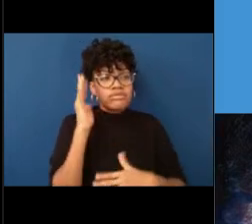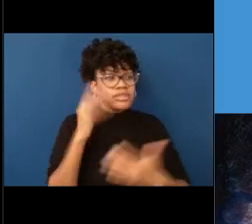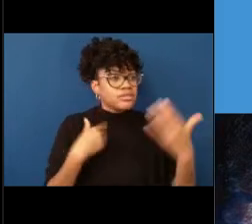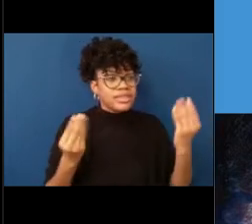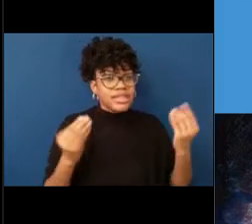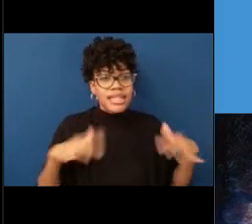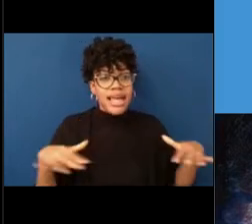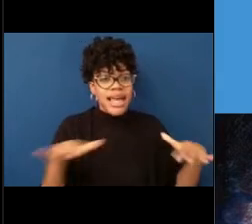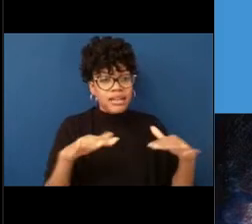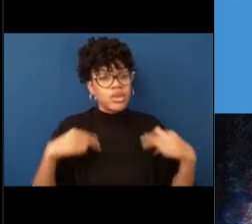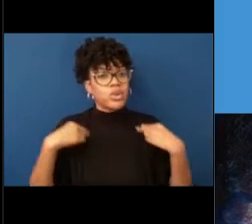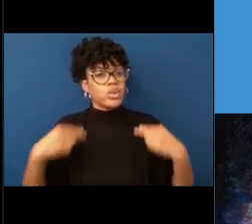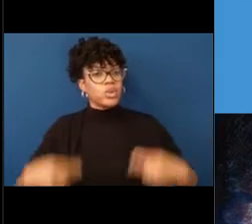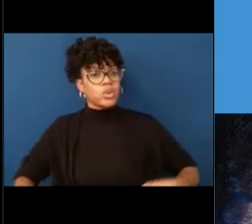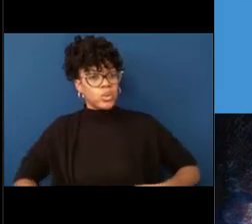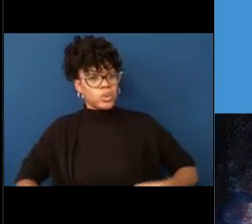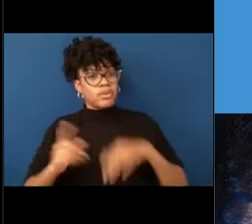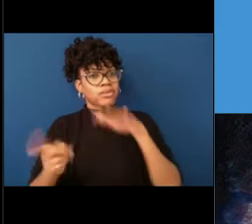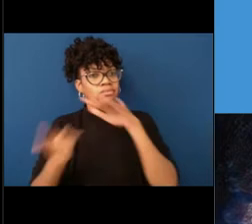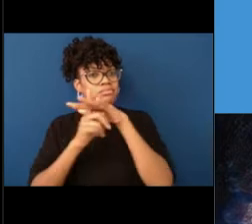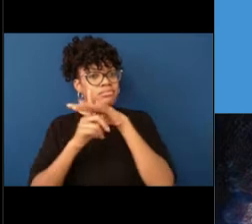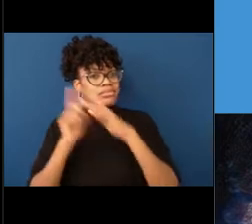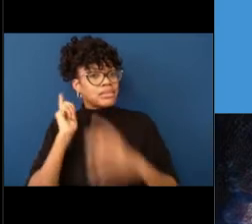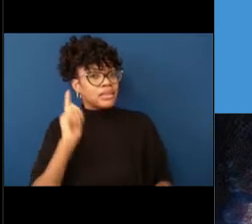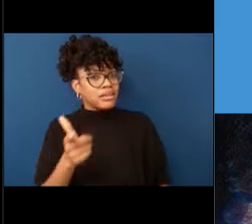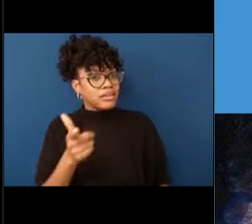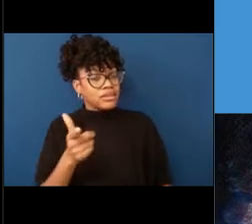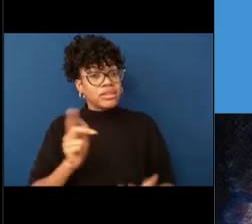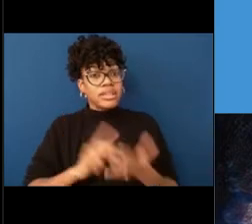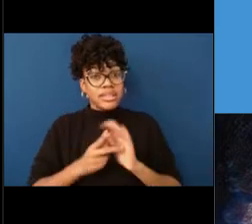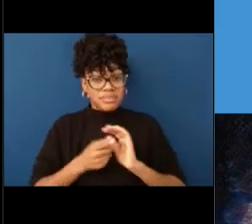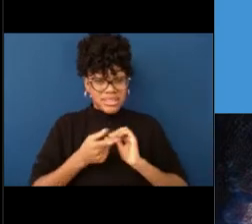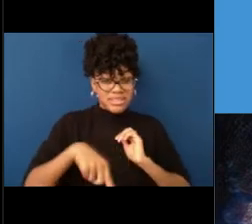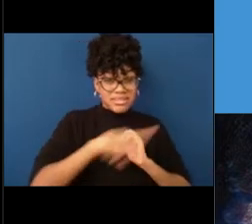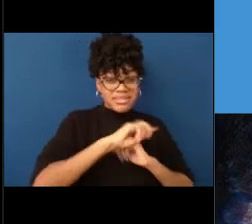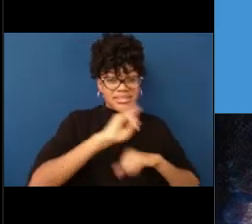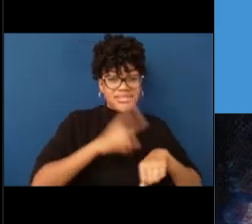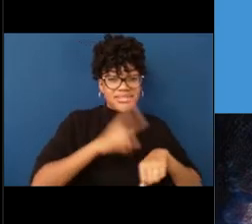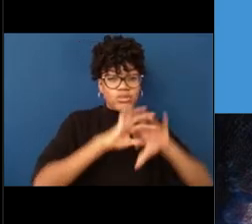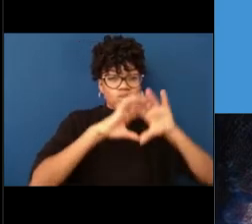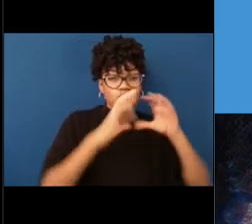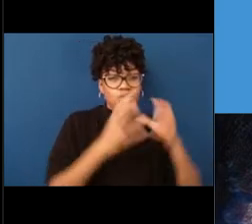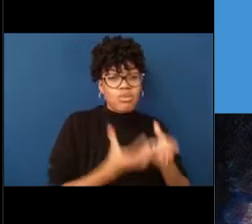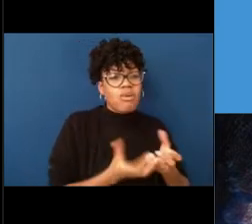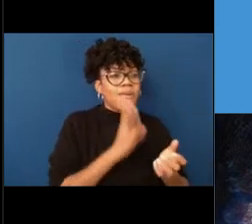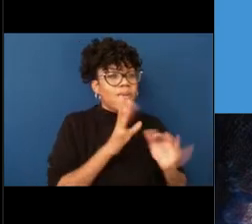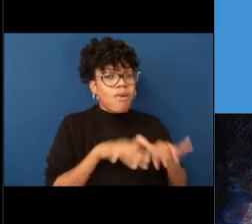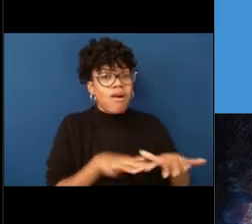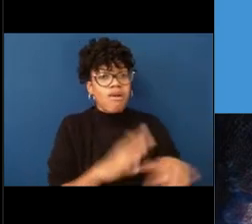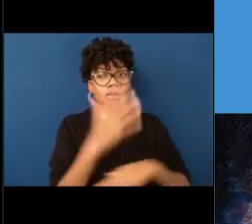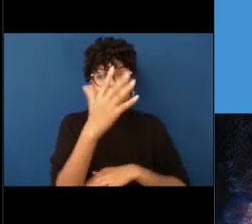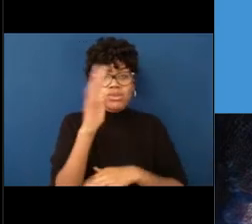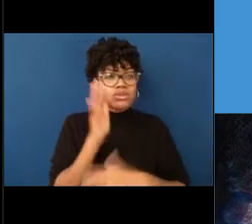So humans are really the younger siblings to the natural world all around us.